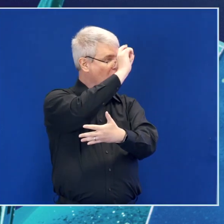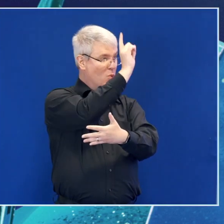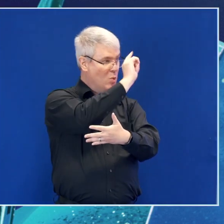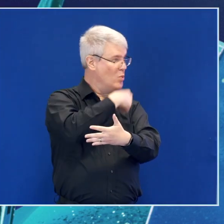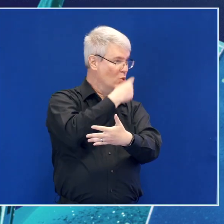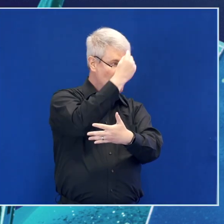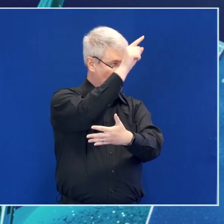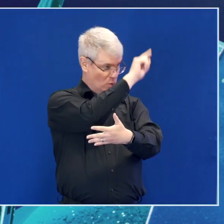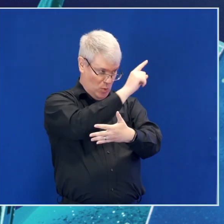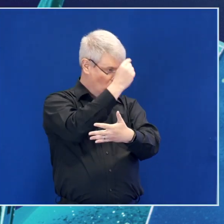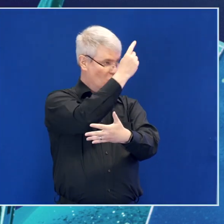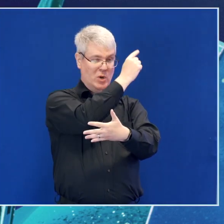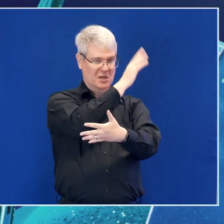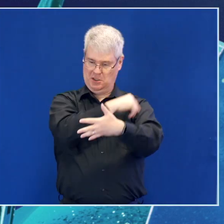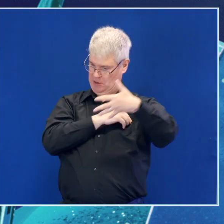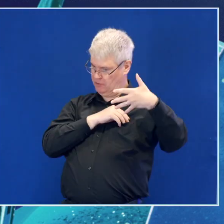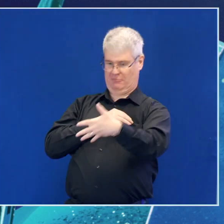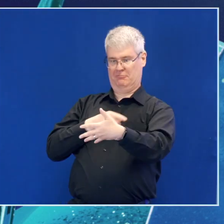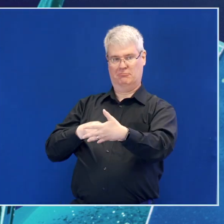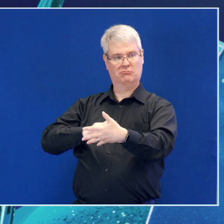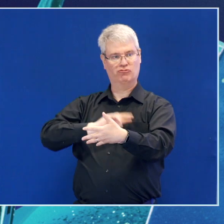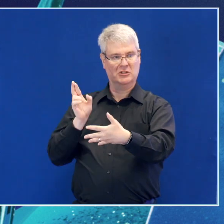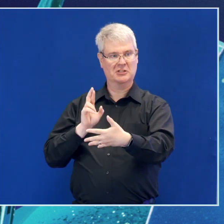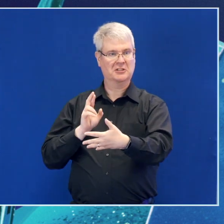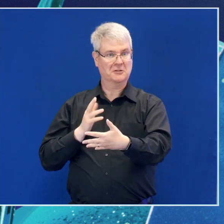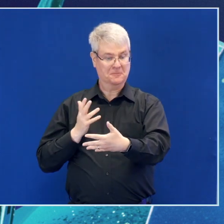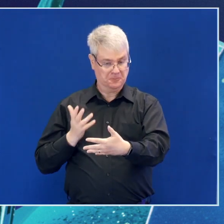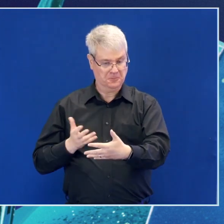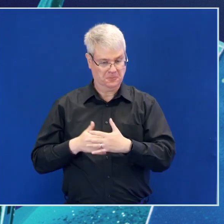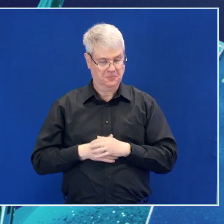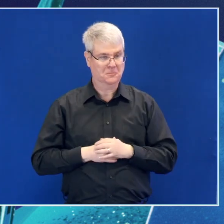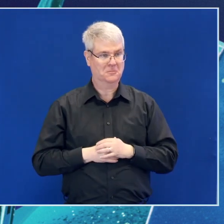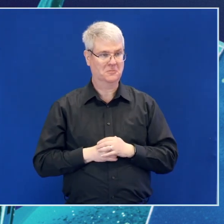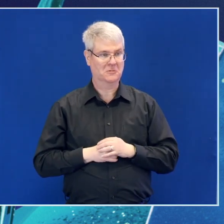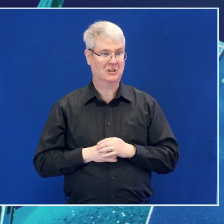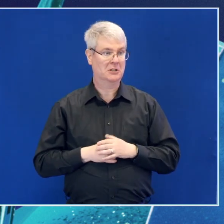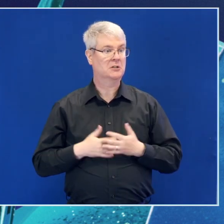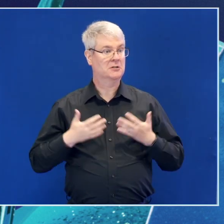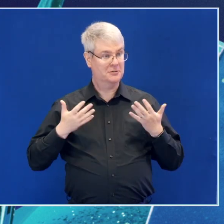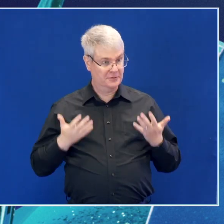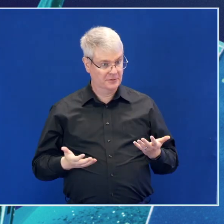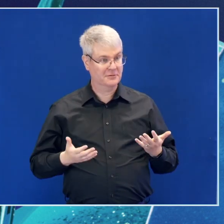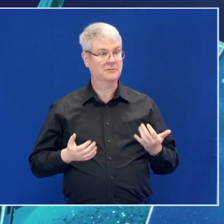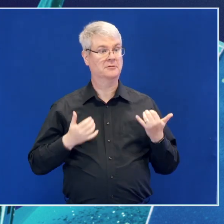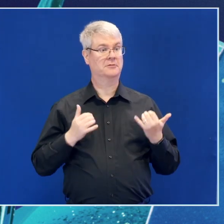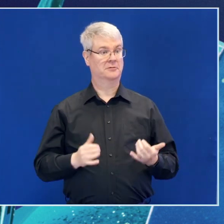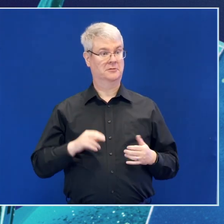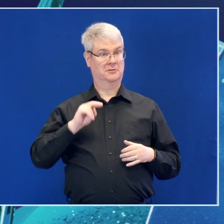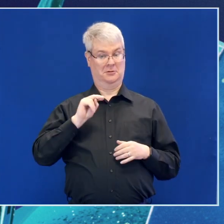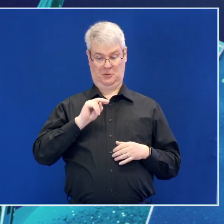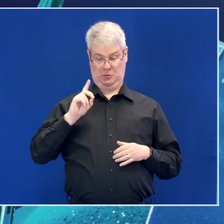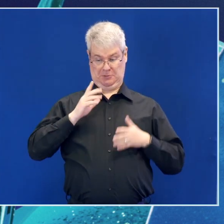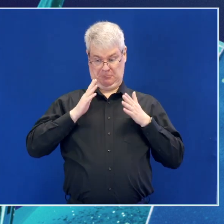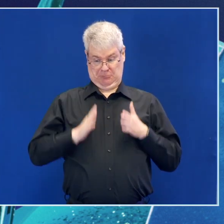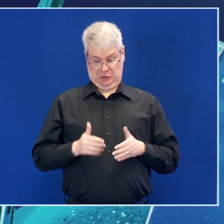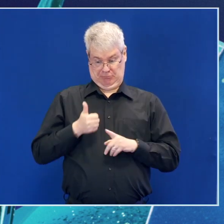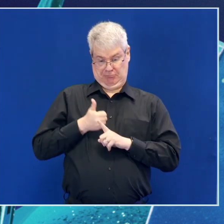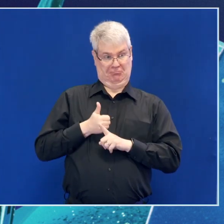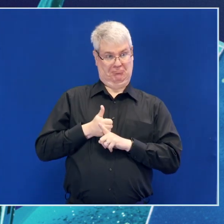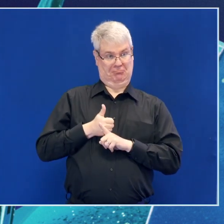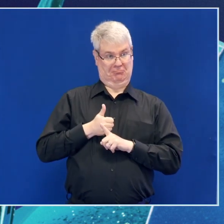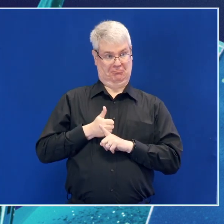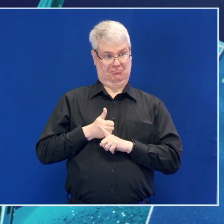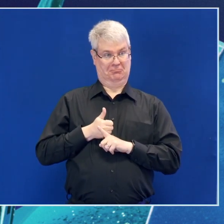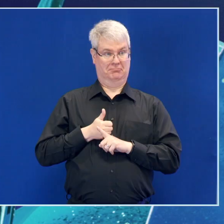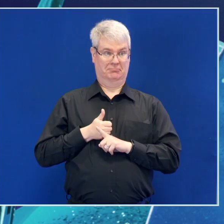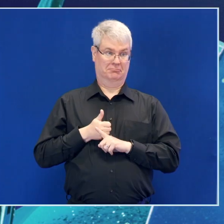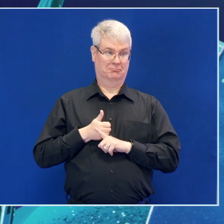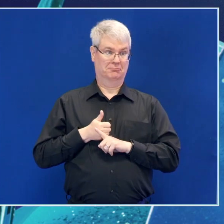So as a neurodivergent person, to receive the guidance